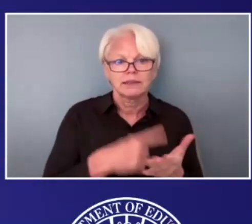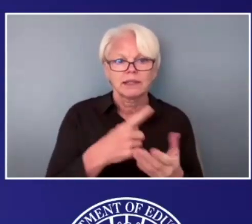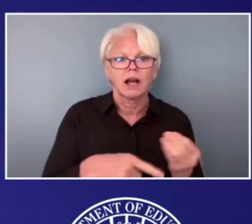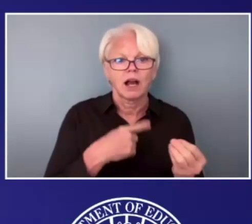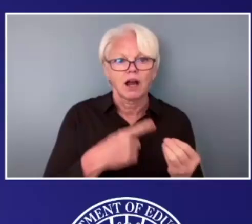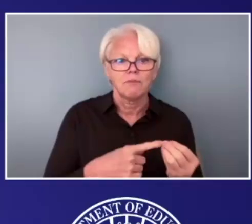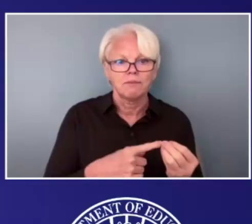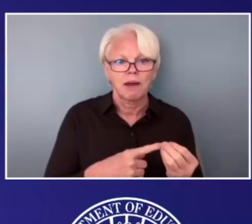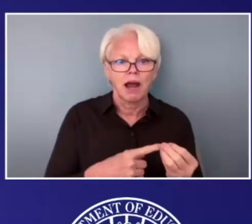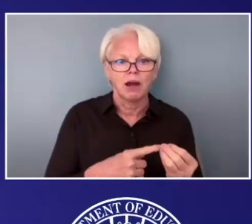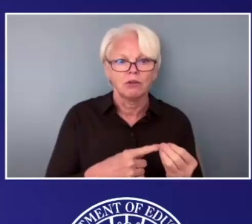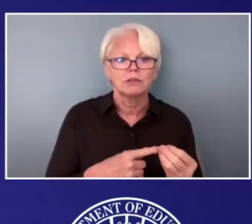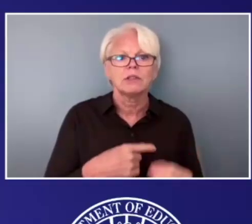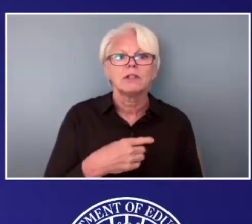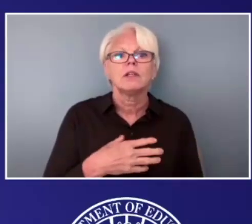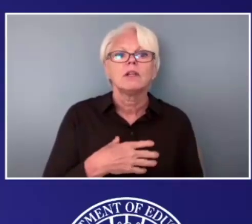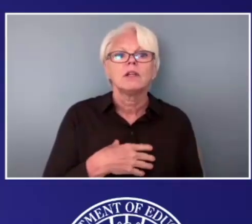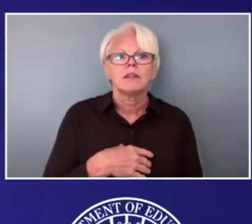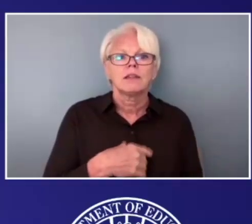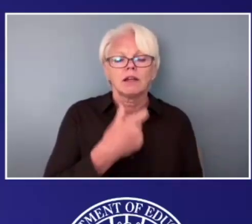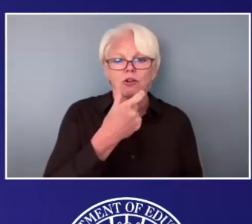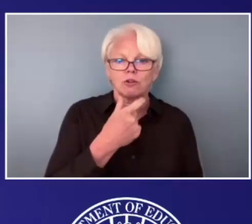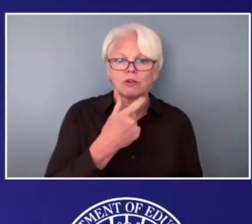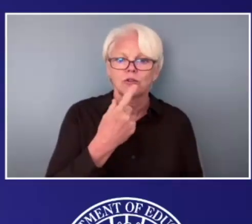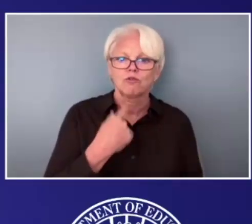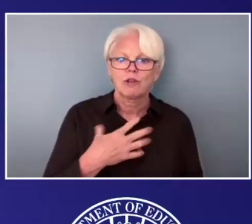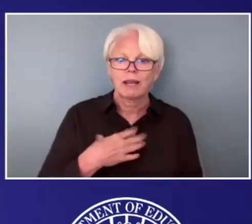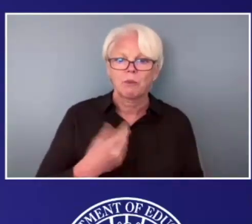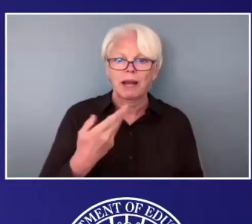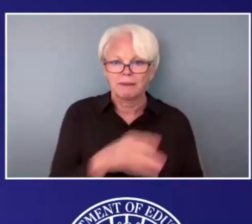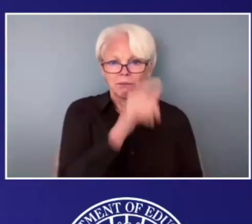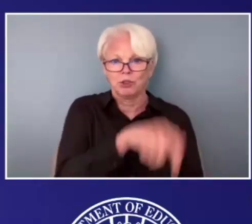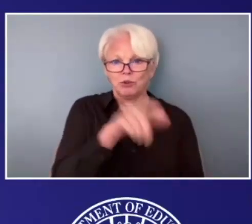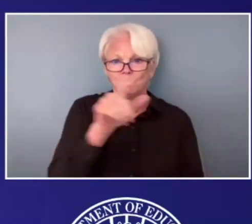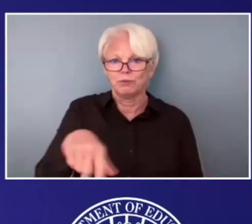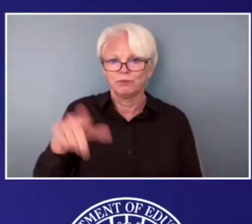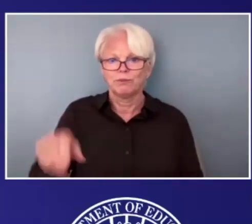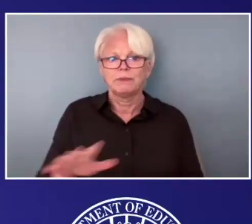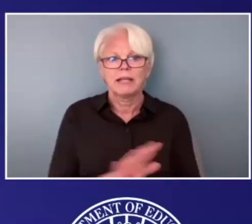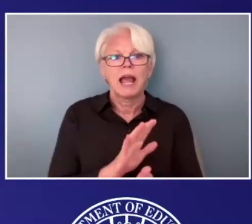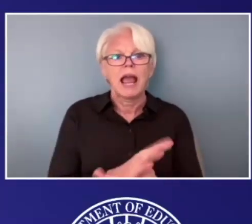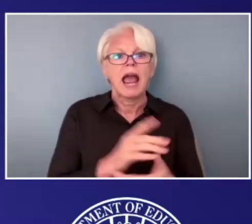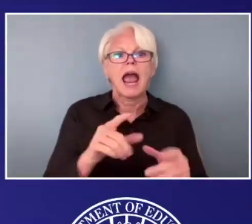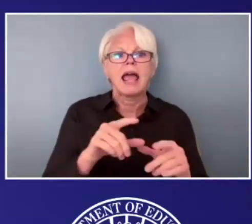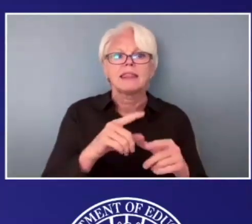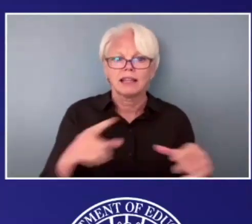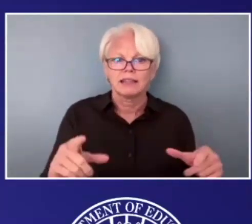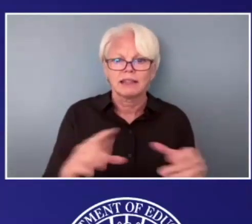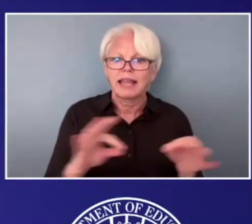and blue document and language that's in statute that might require better clarification moving forward.